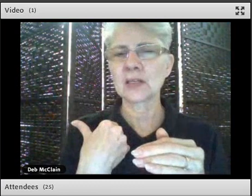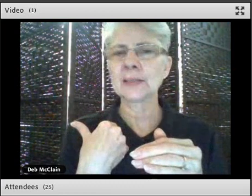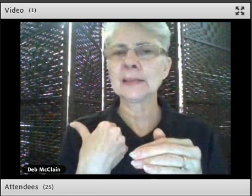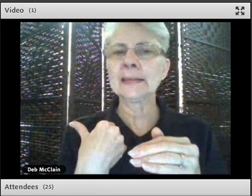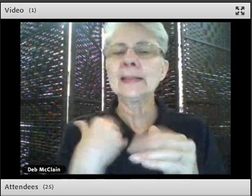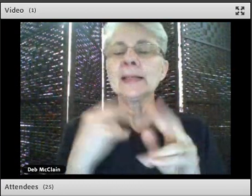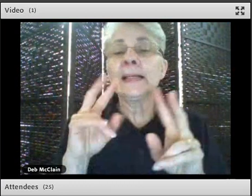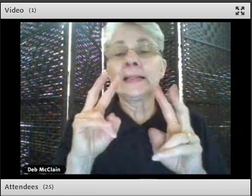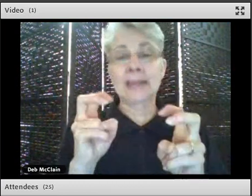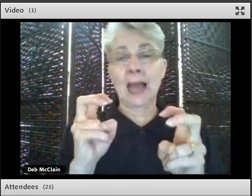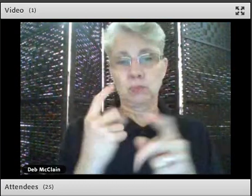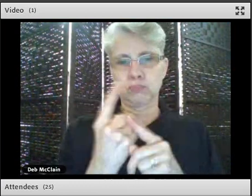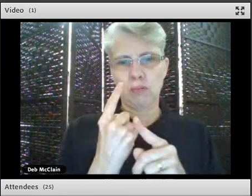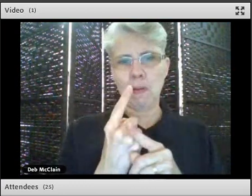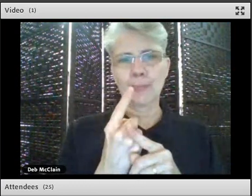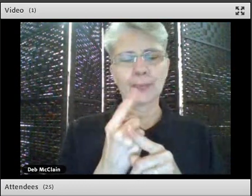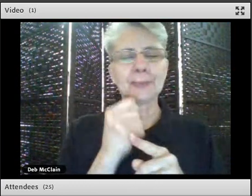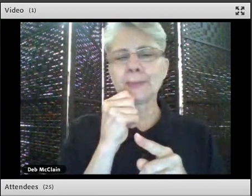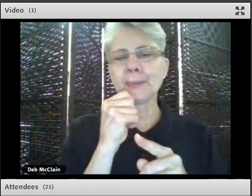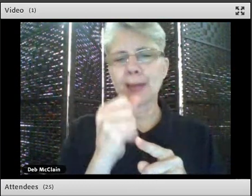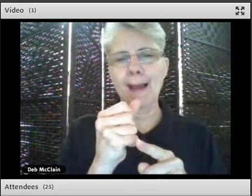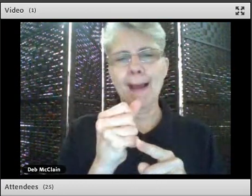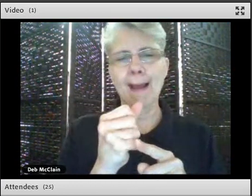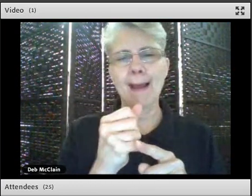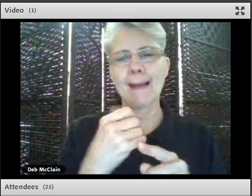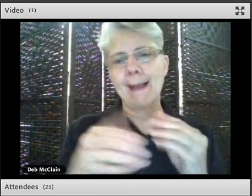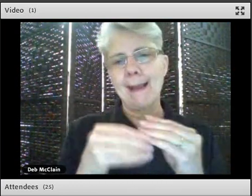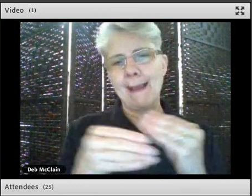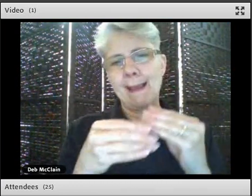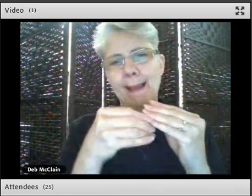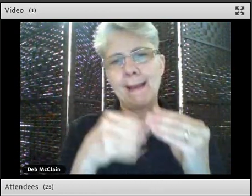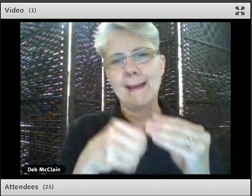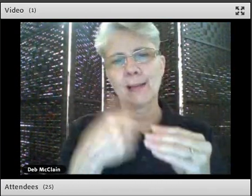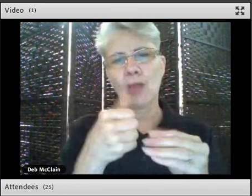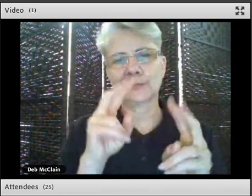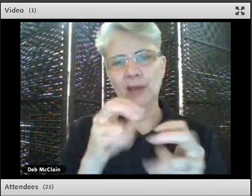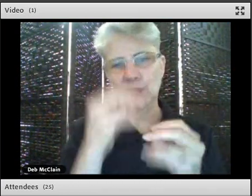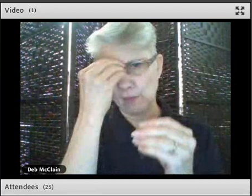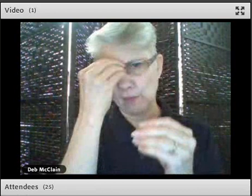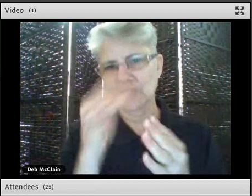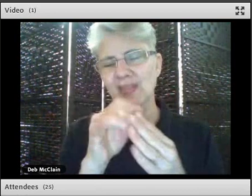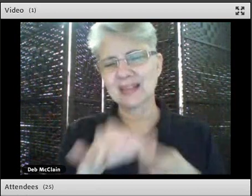And this will be important a little bit later when we talk about other title information.